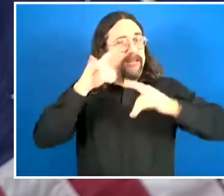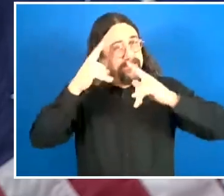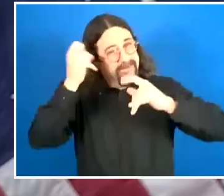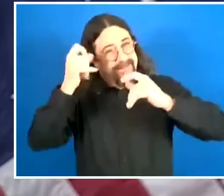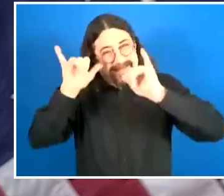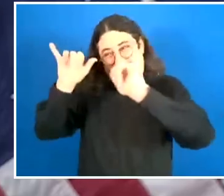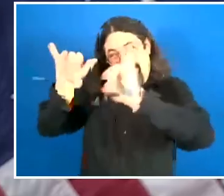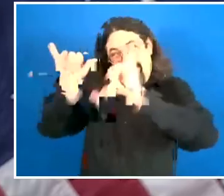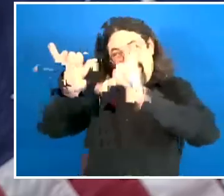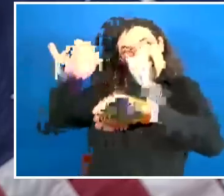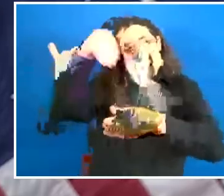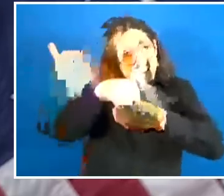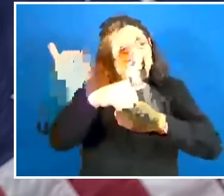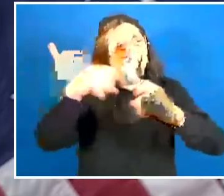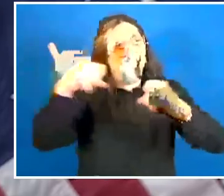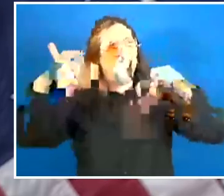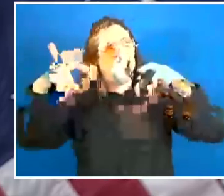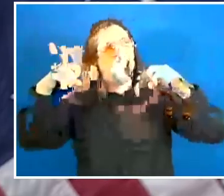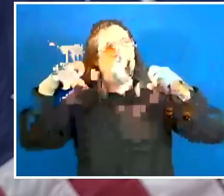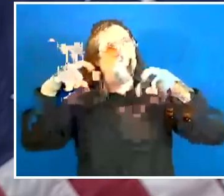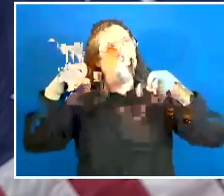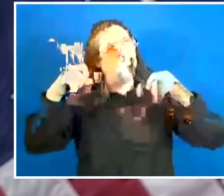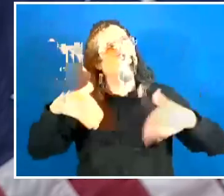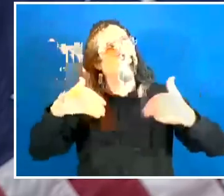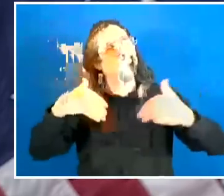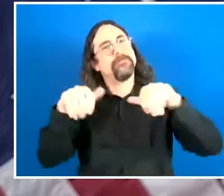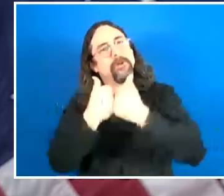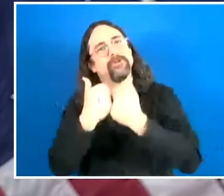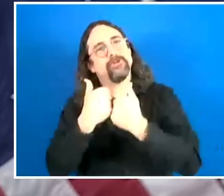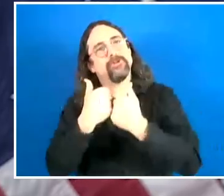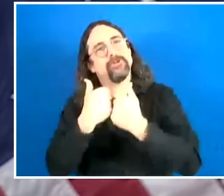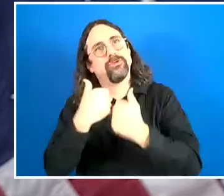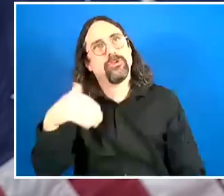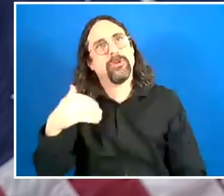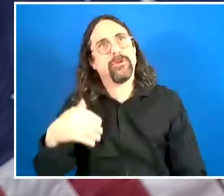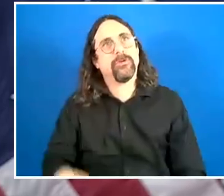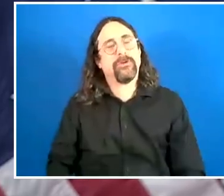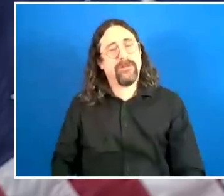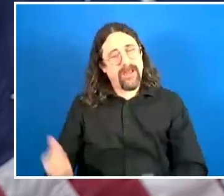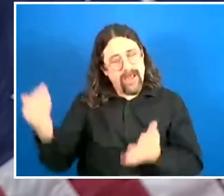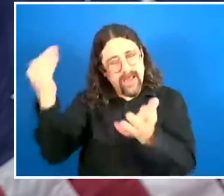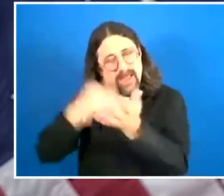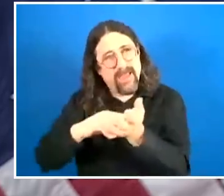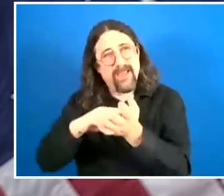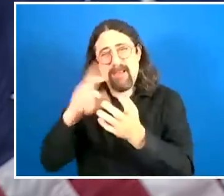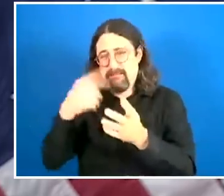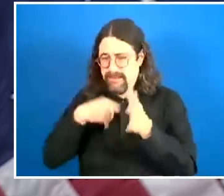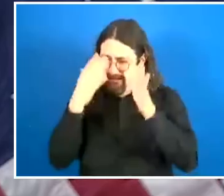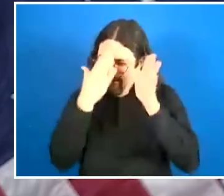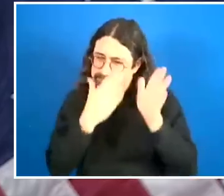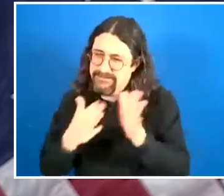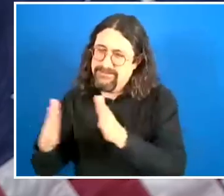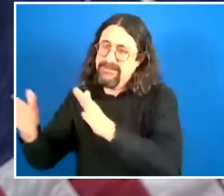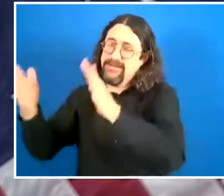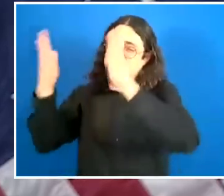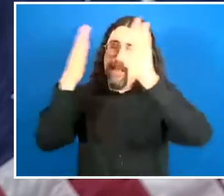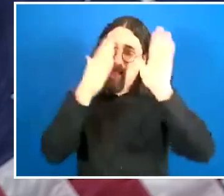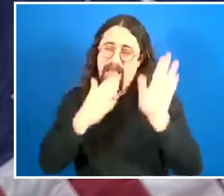HAEV A WHOLE WEEK TO GET READY AND YOU'LL HAVE TO FIGURE IT OUT AS YOU GO OALN G, THEY SAID WE'RE READY. LET'S DO IT.